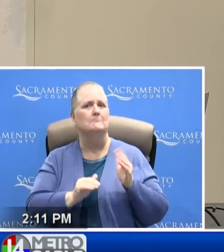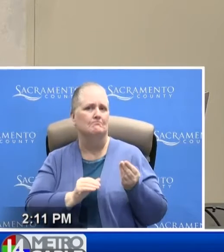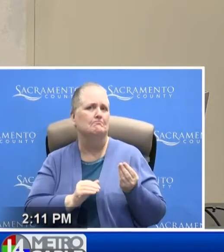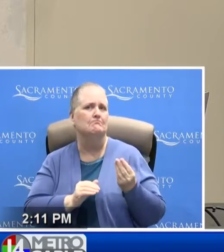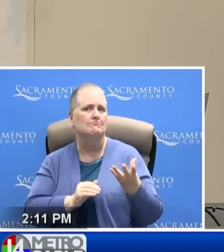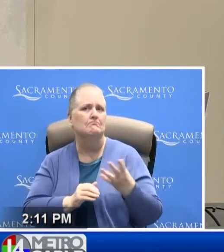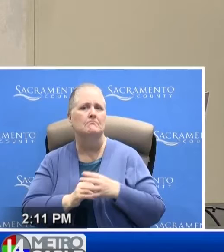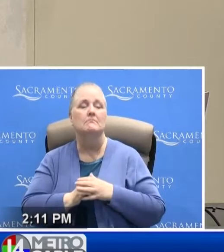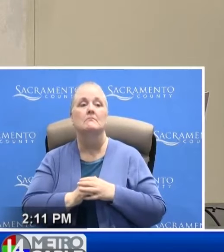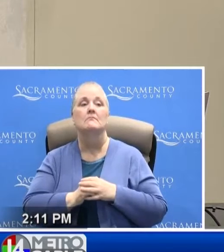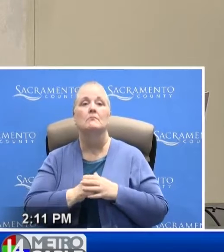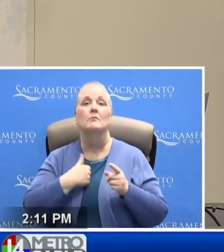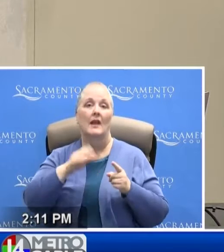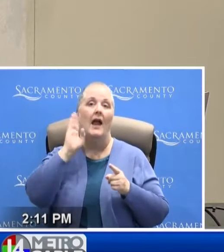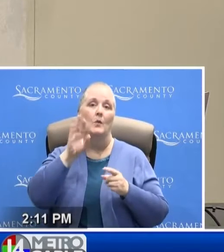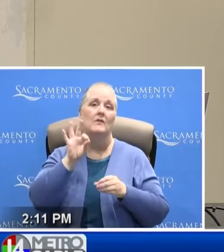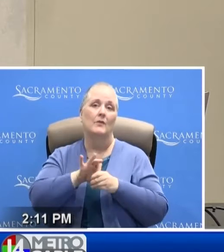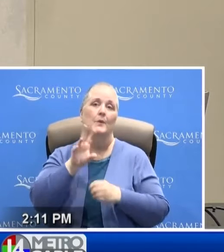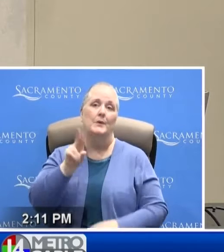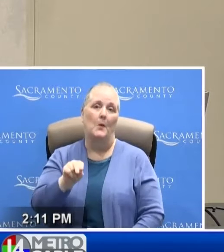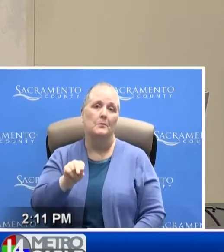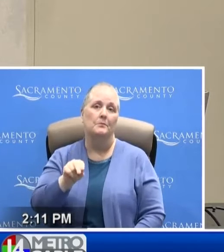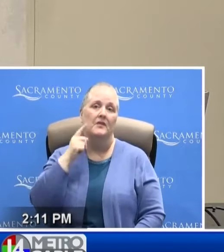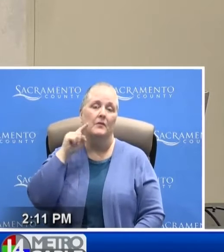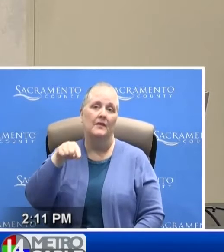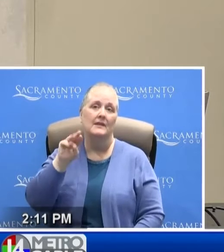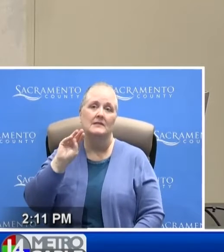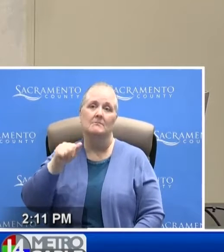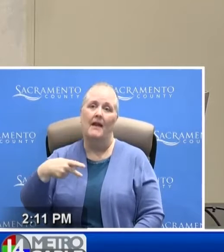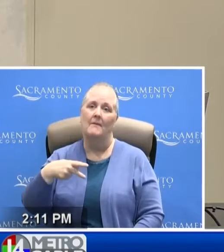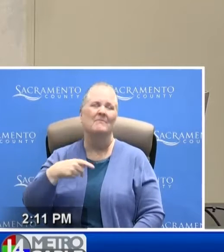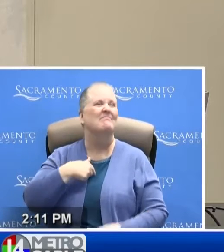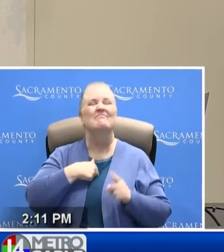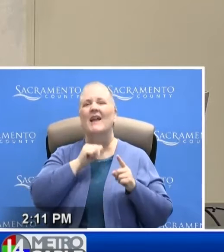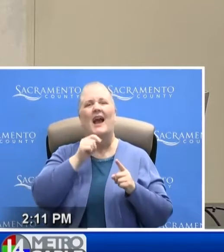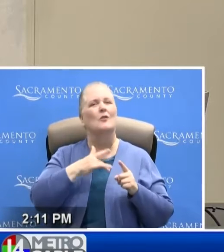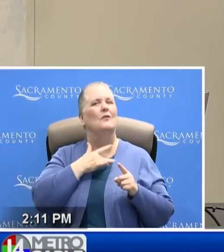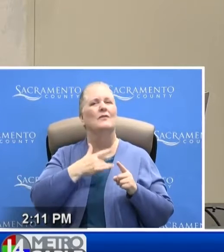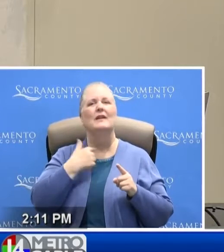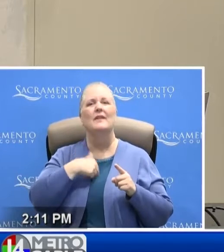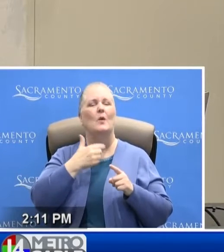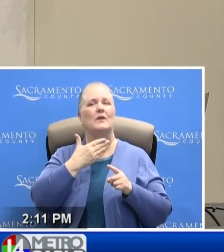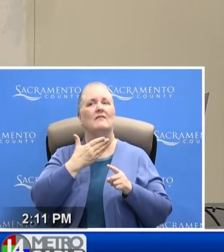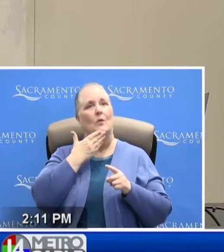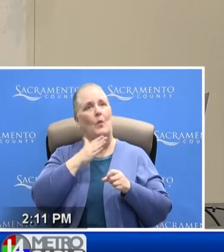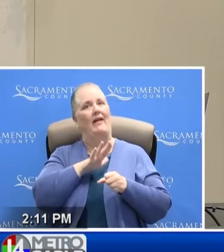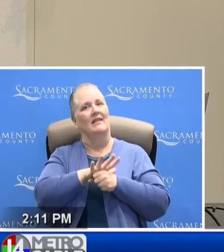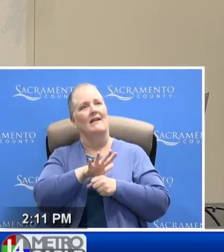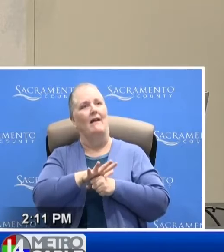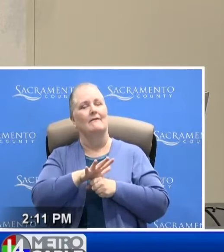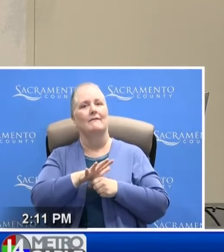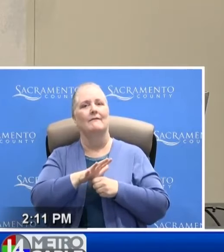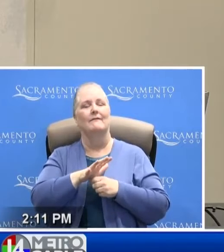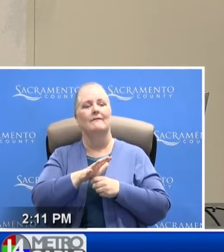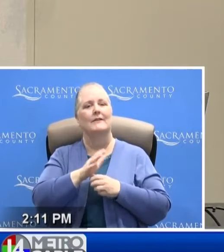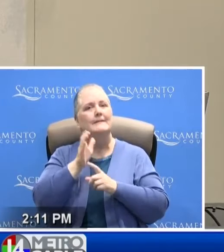I will be voting no on this map because I do not feel that we adequately addressed community concerns.